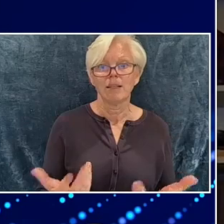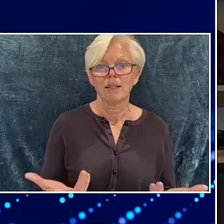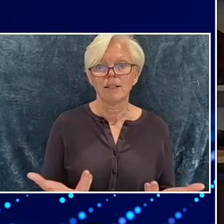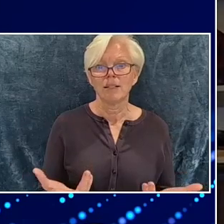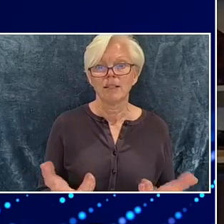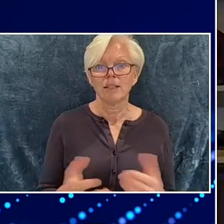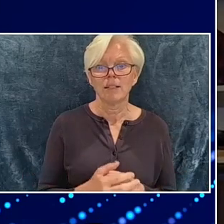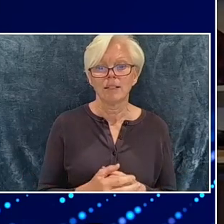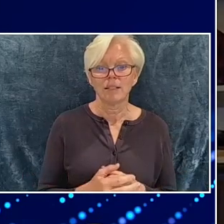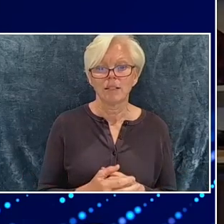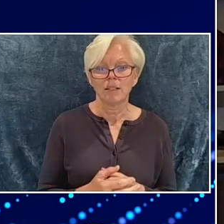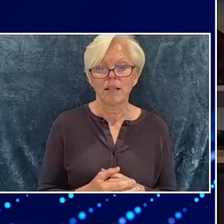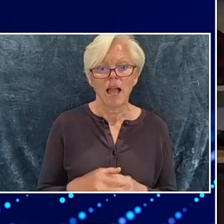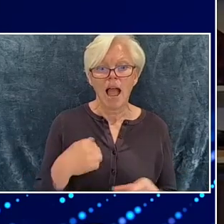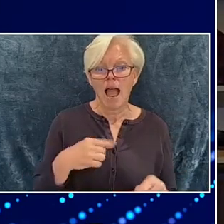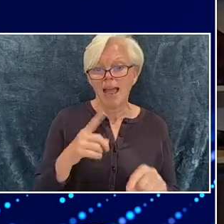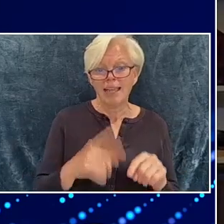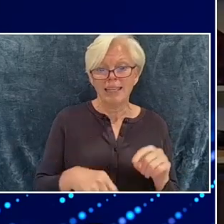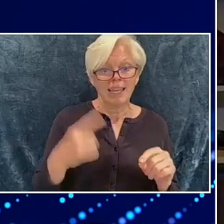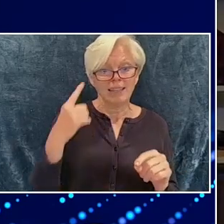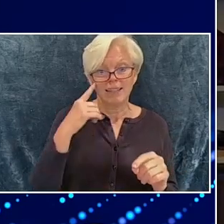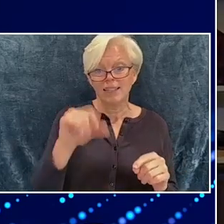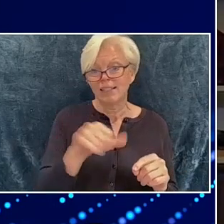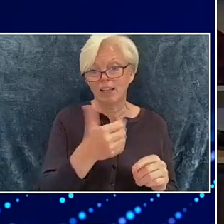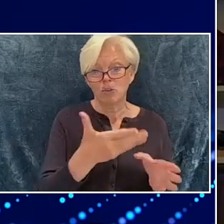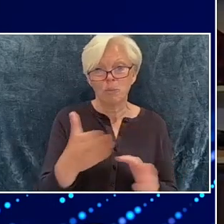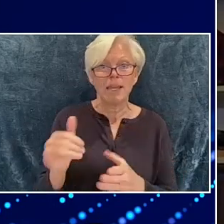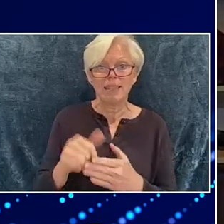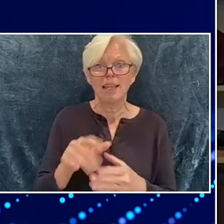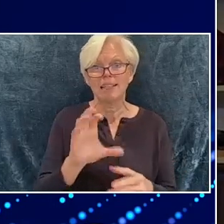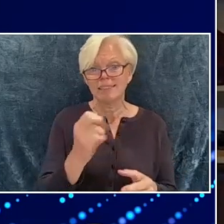that in any other way than that is actual cash value money that that is student